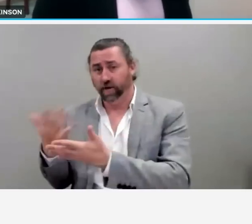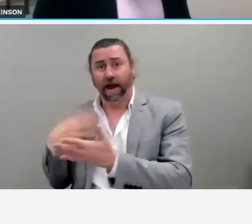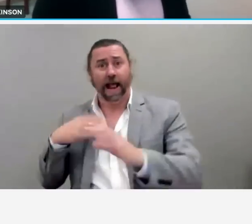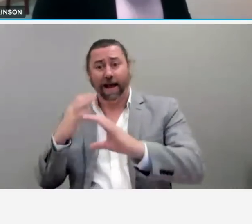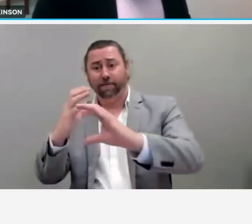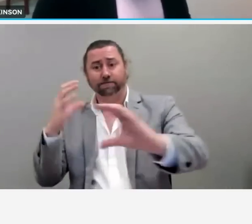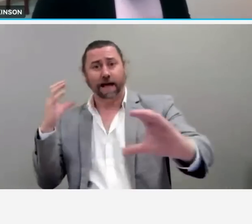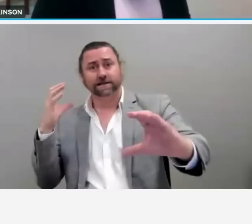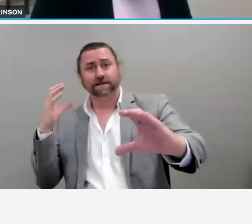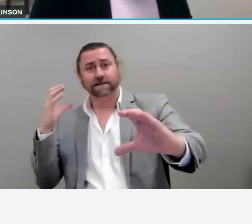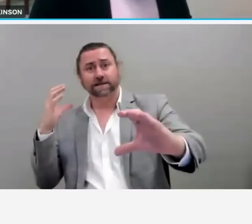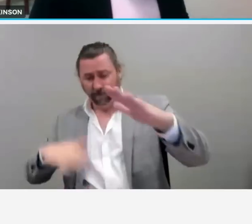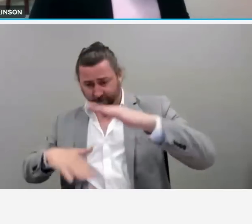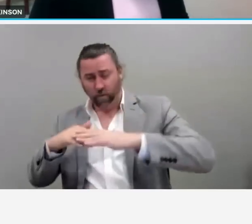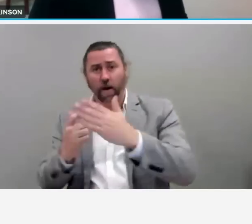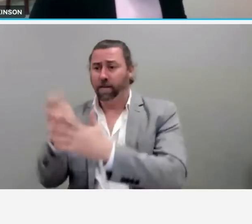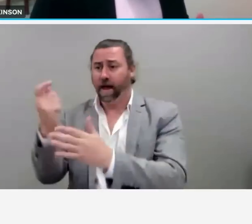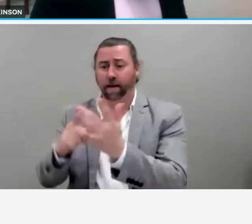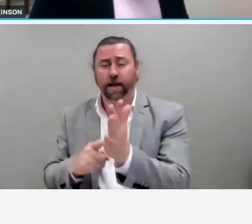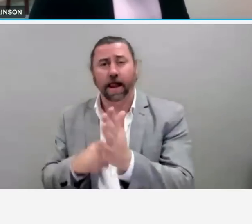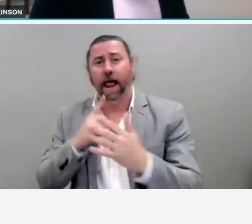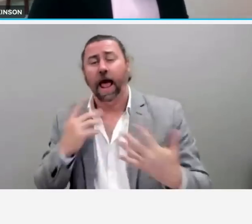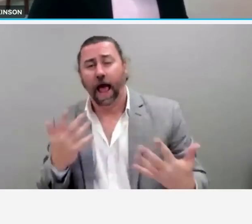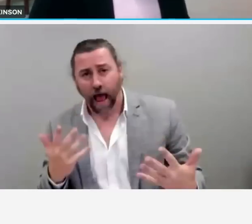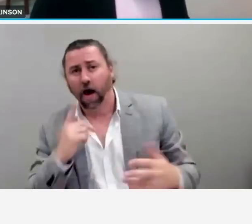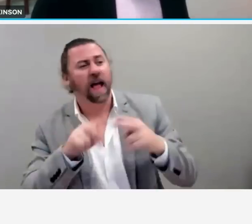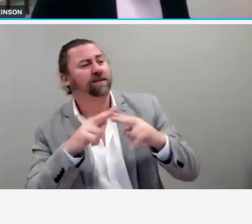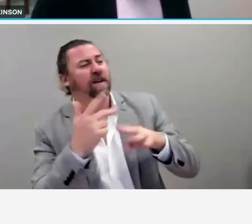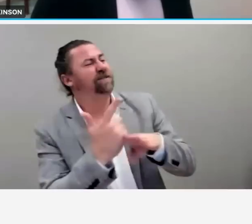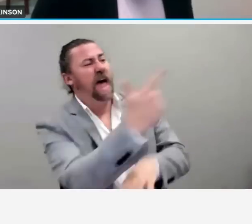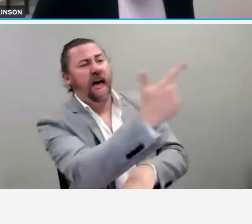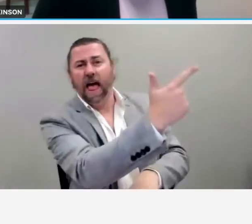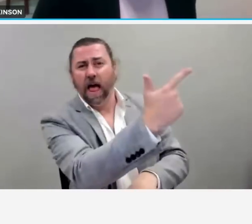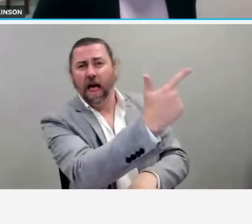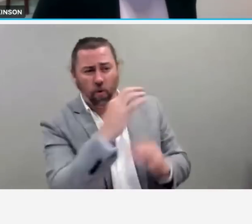order to pay the bills people who are in out of the way locations might miss out.